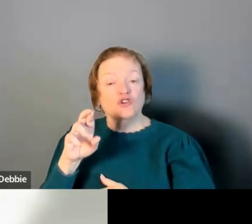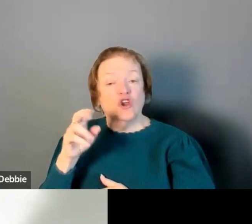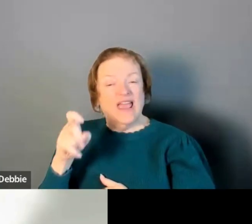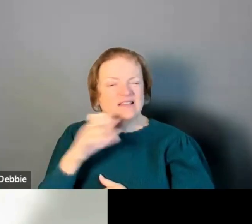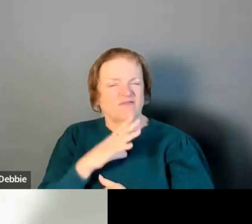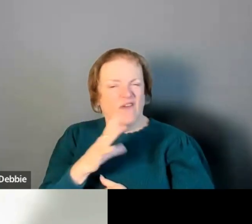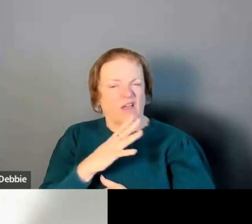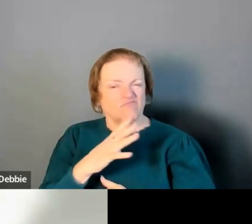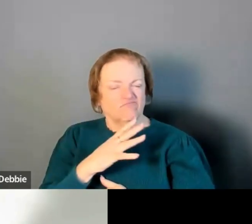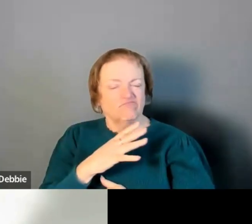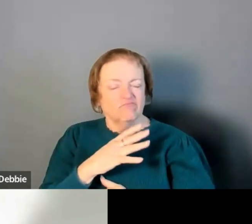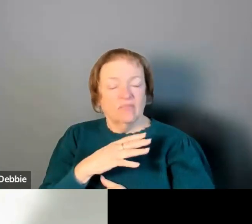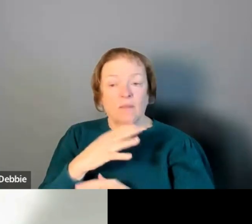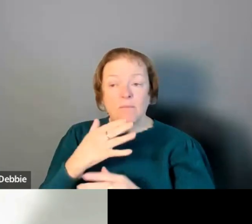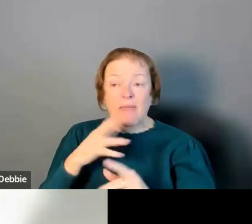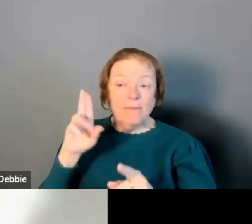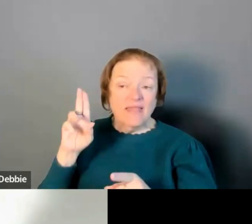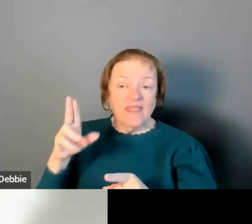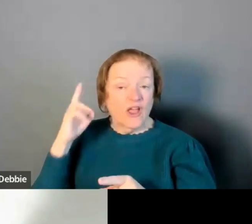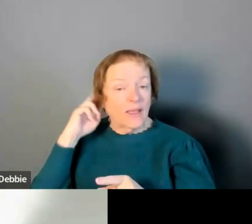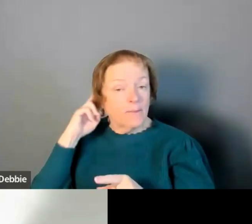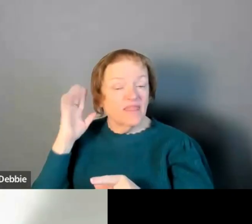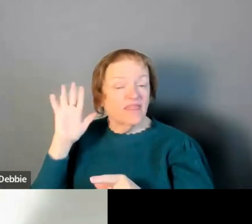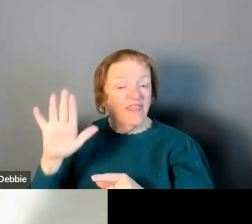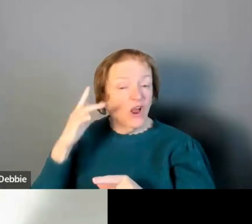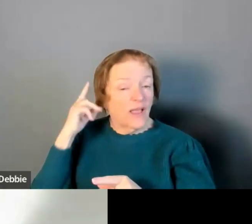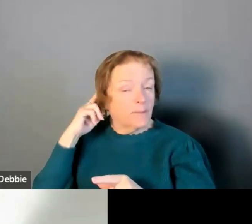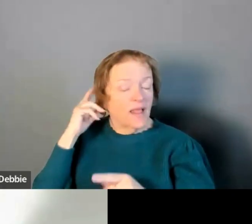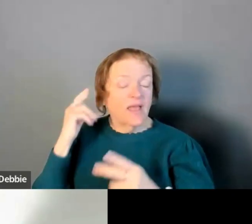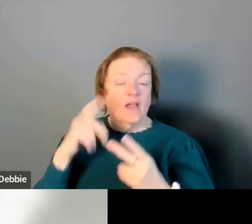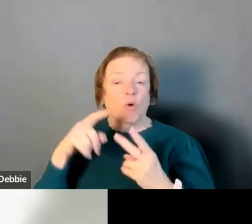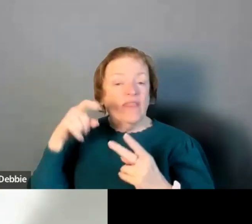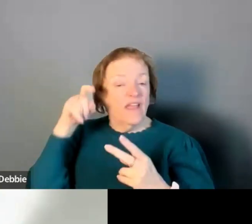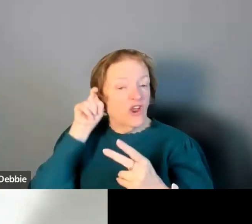it must be their their hearing, you know, their hearing aid. It's not our receiver.